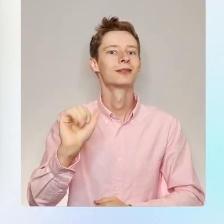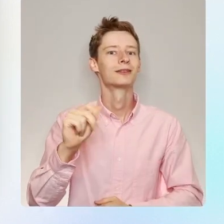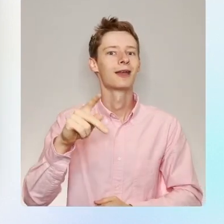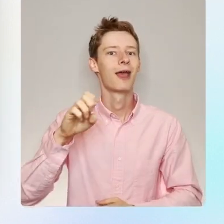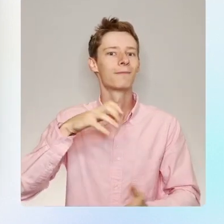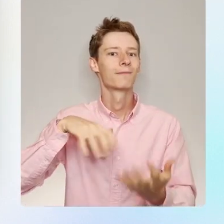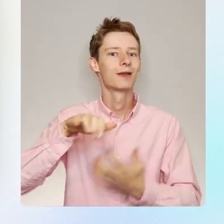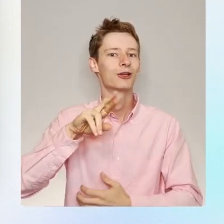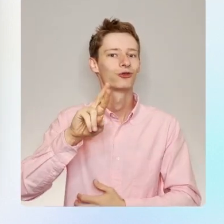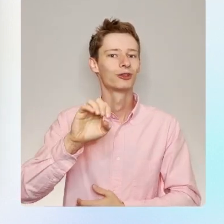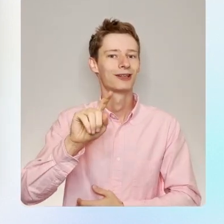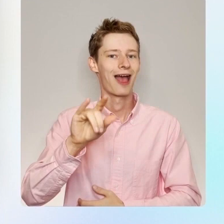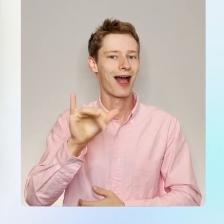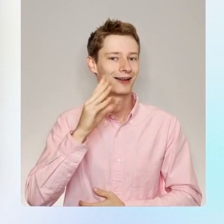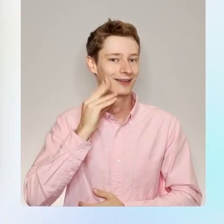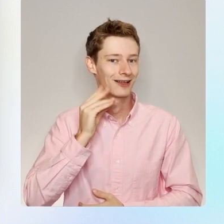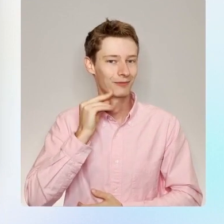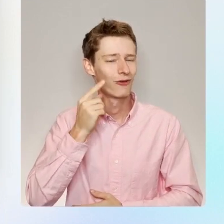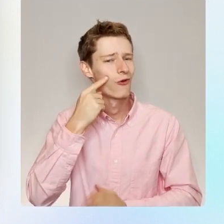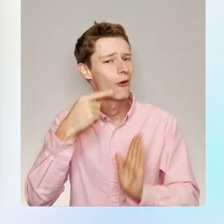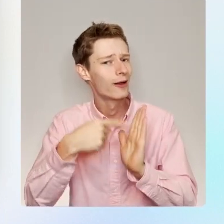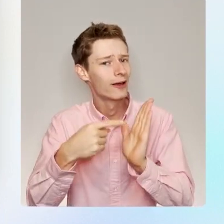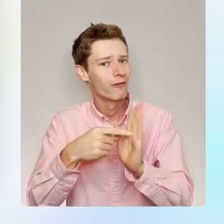For example, developers can anchor